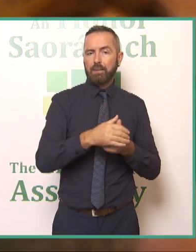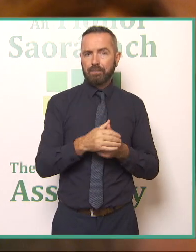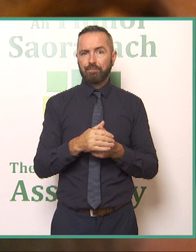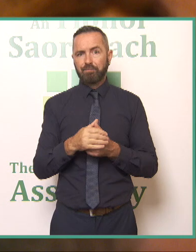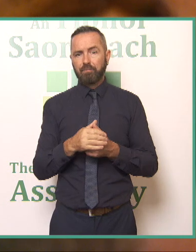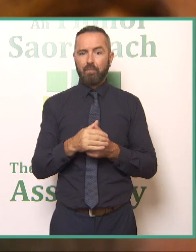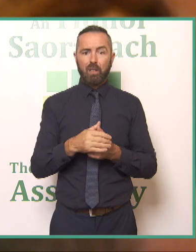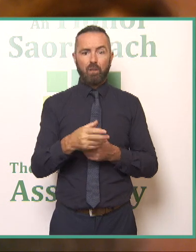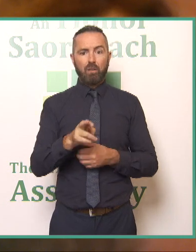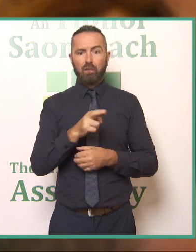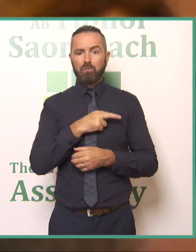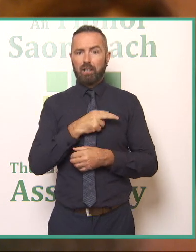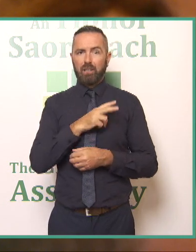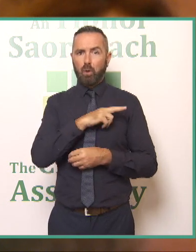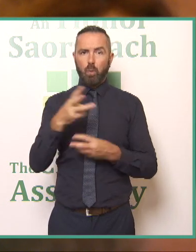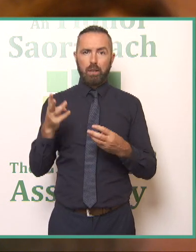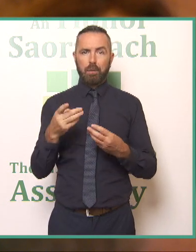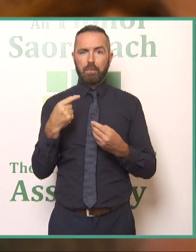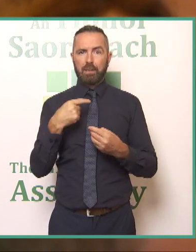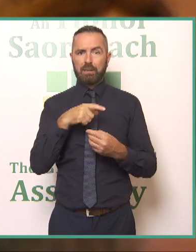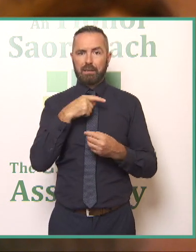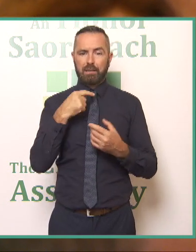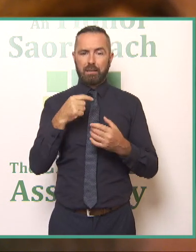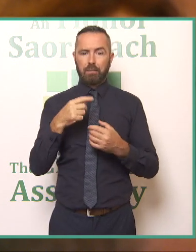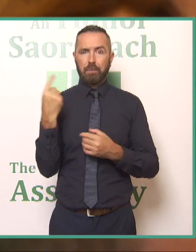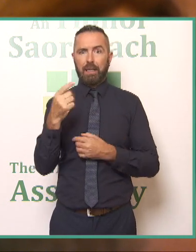very hypocritical and I wasn't going to to lead to much improvements in biodiversity on farms